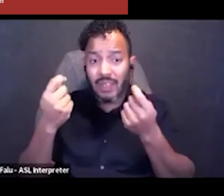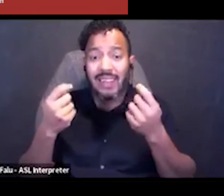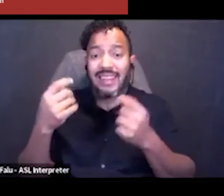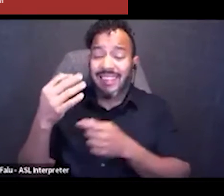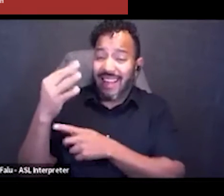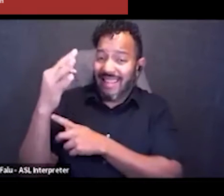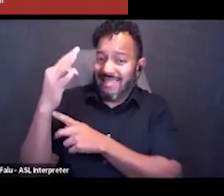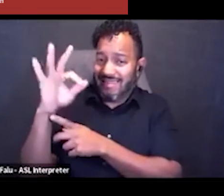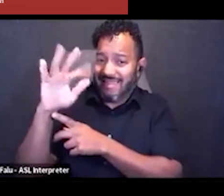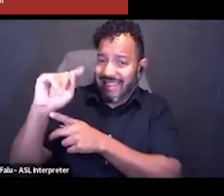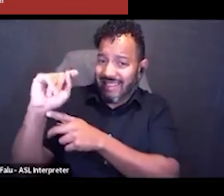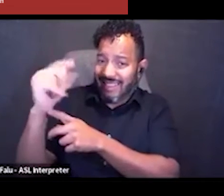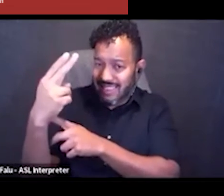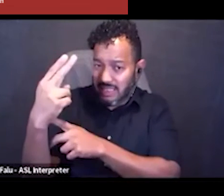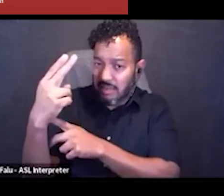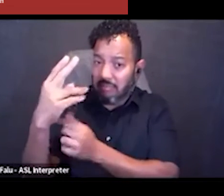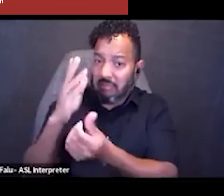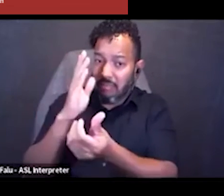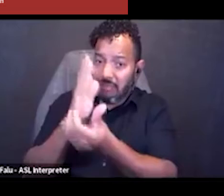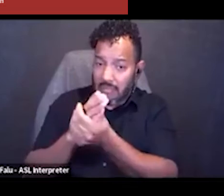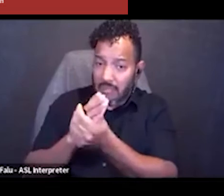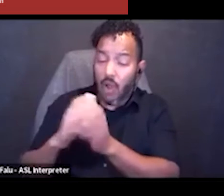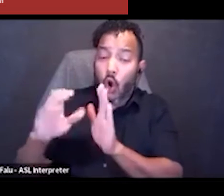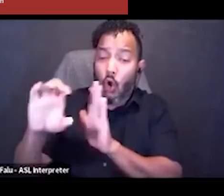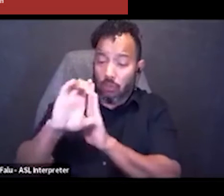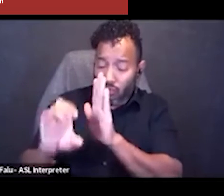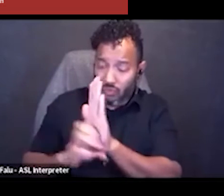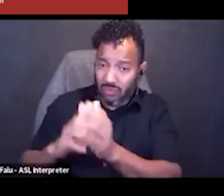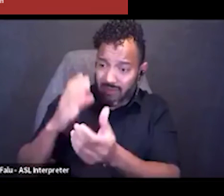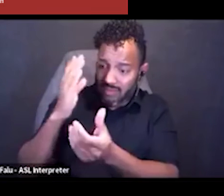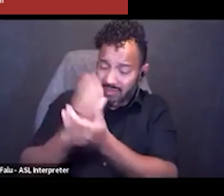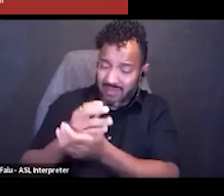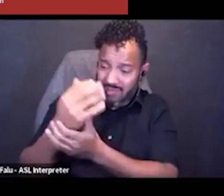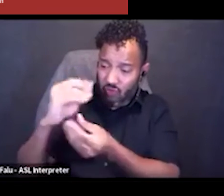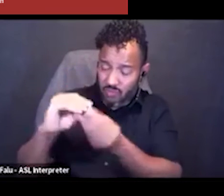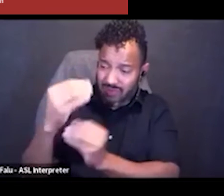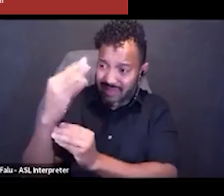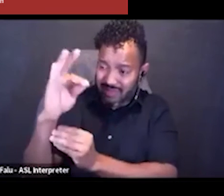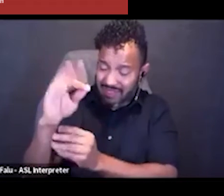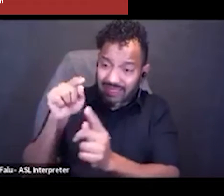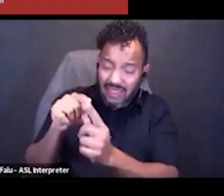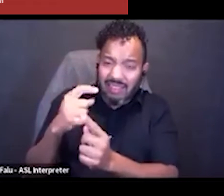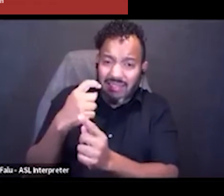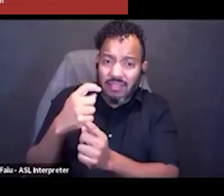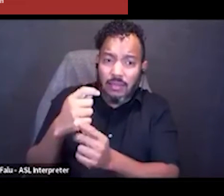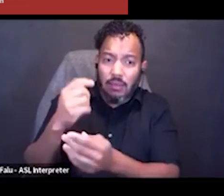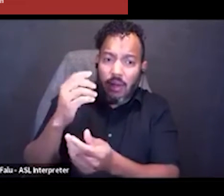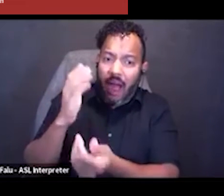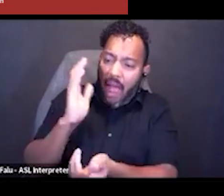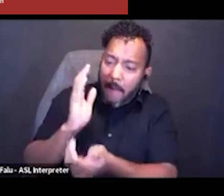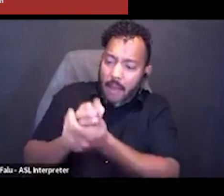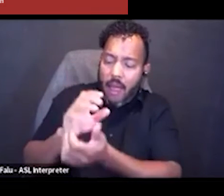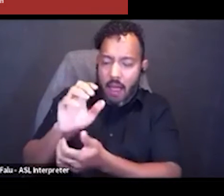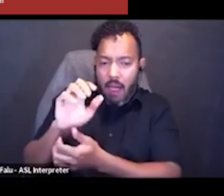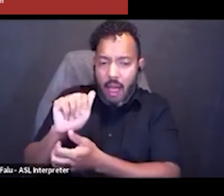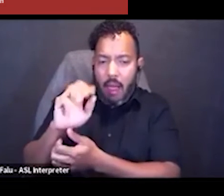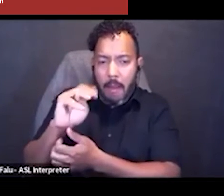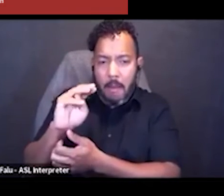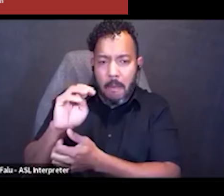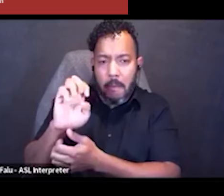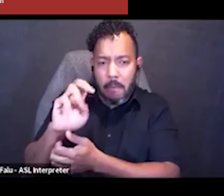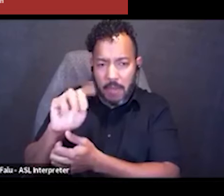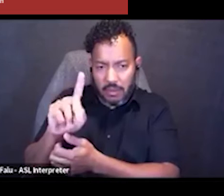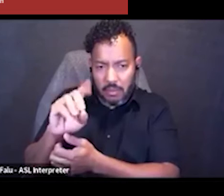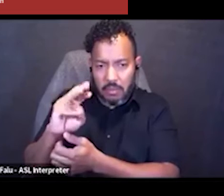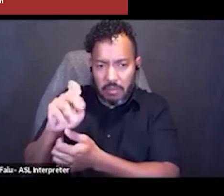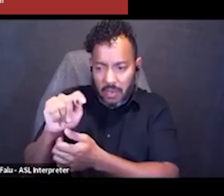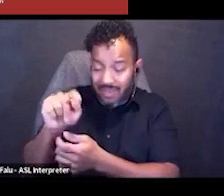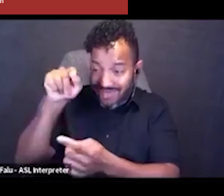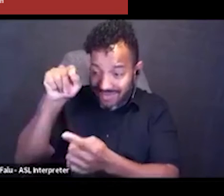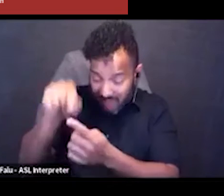Now, technically this amendment was supposed to give all women the right to vote but in